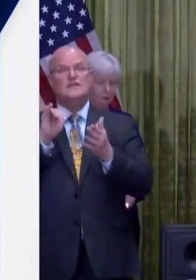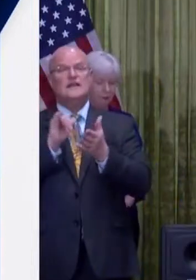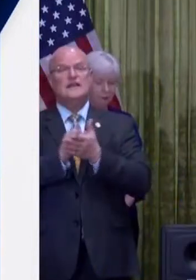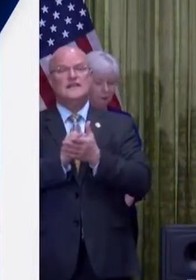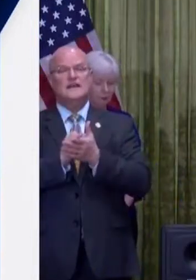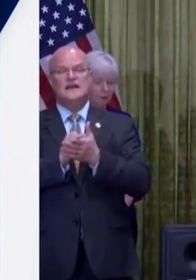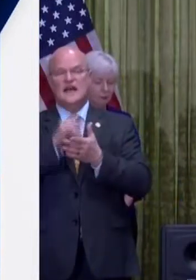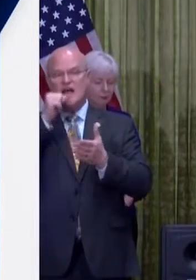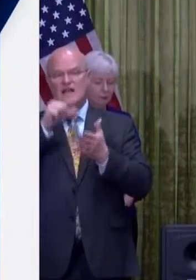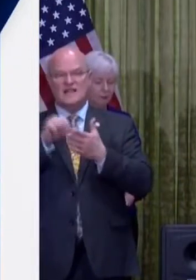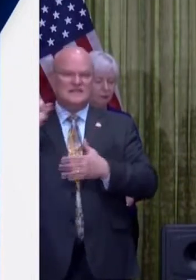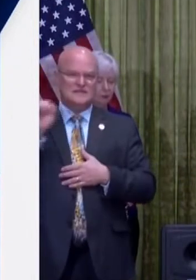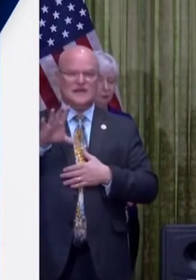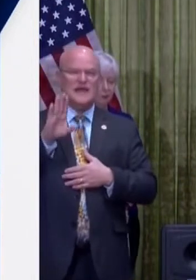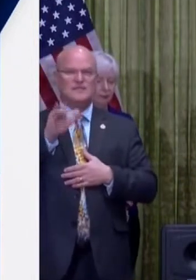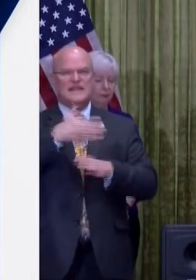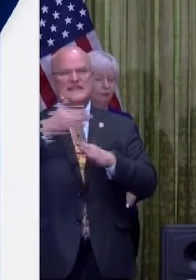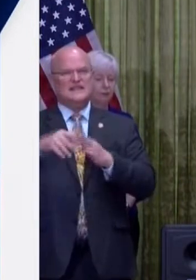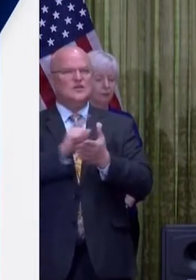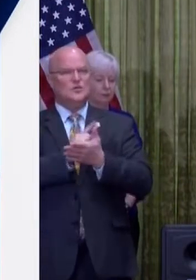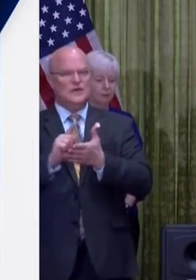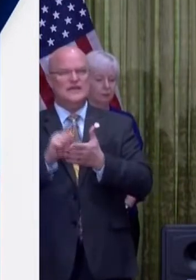SMALL BUSINESSES. ### COMMERCE, MIKE PRESTON, SAYS